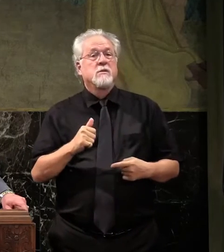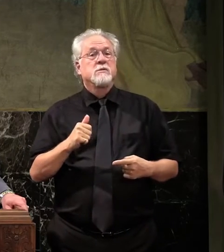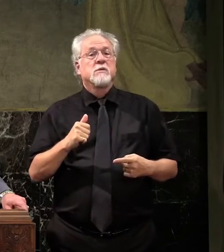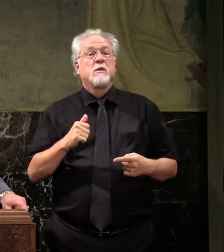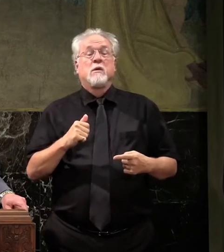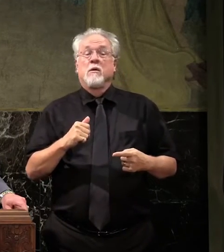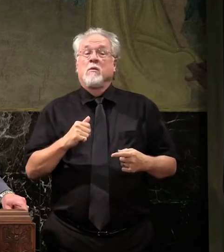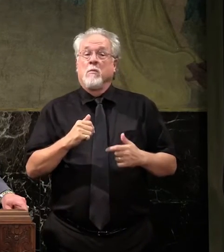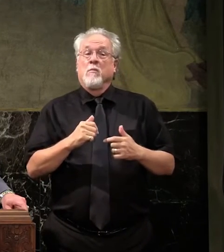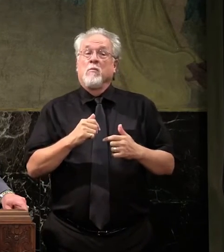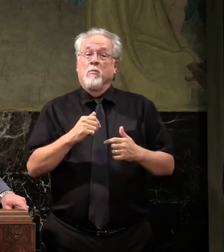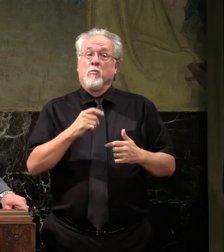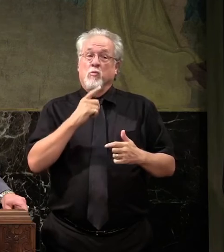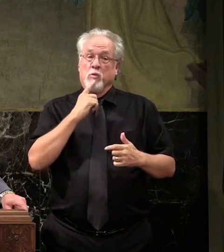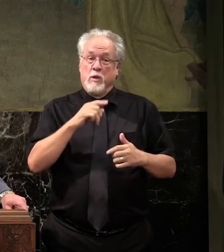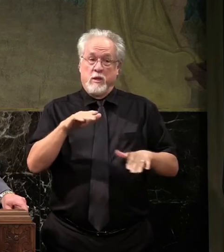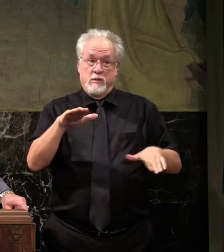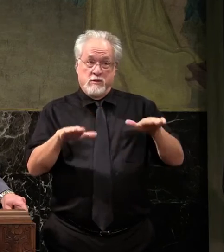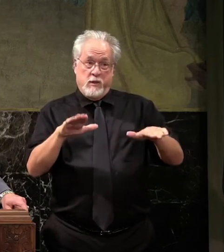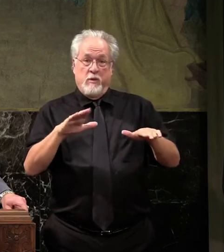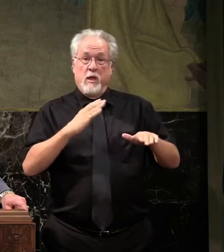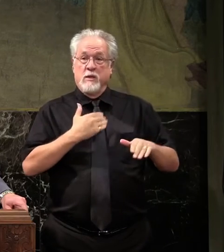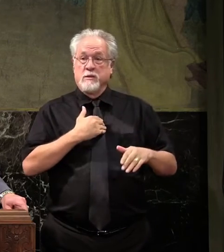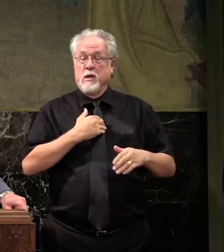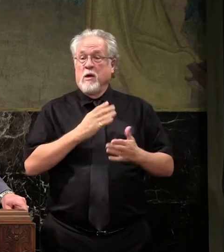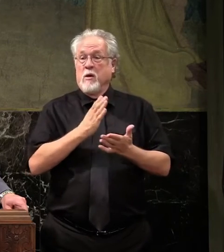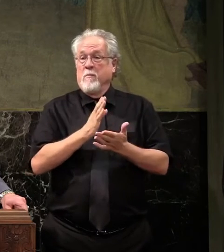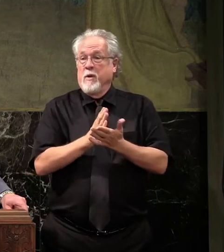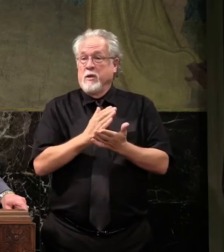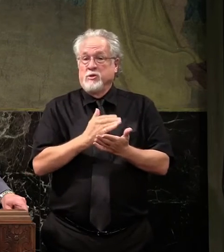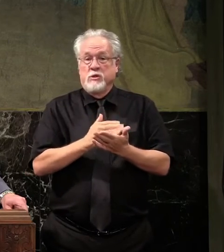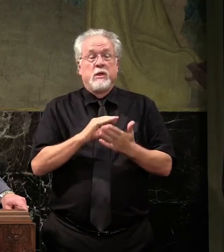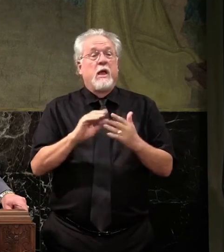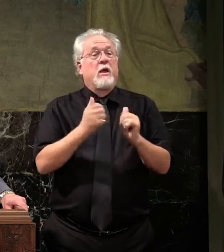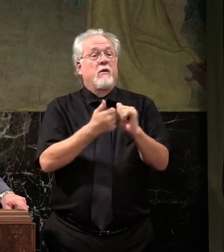large degree to stabilize our budget and avoid catastrophic cuts.